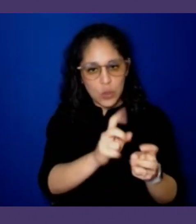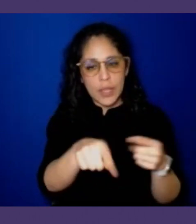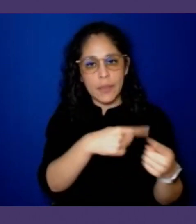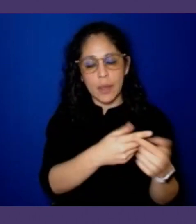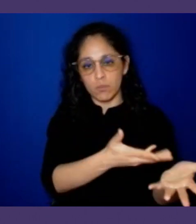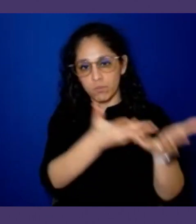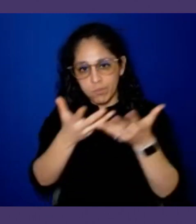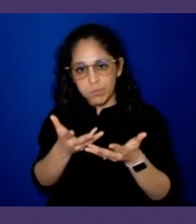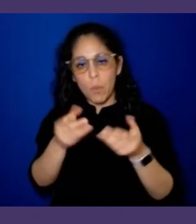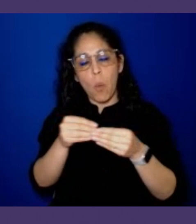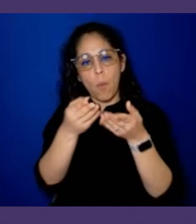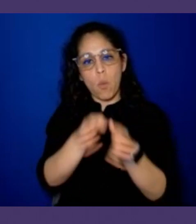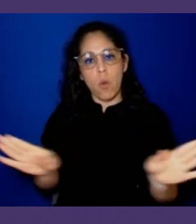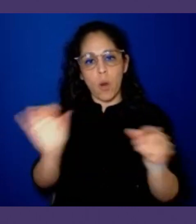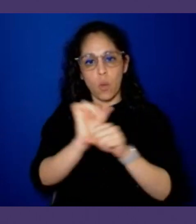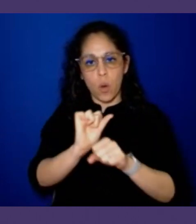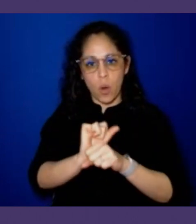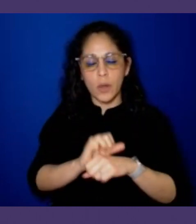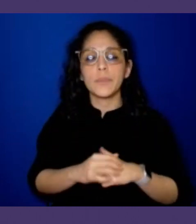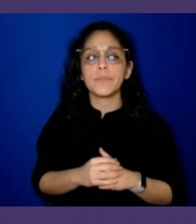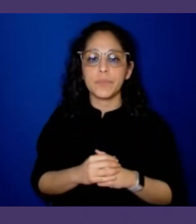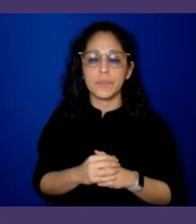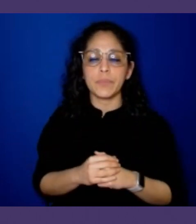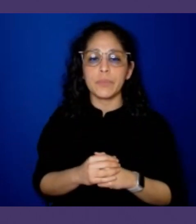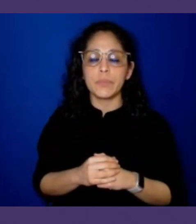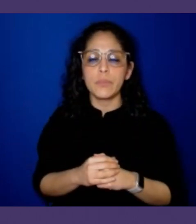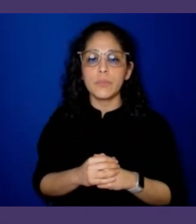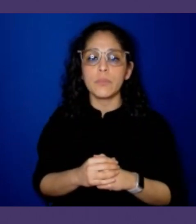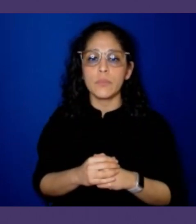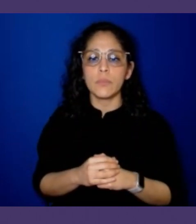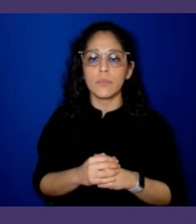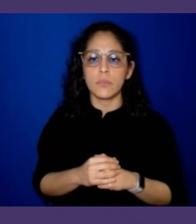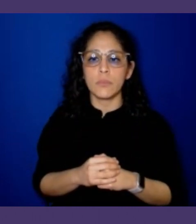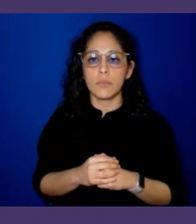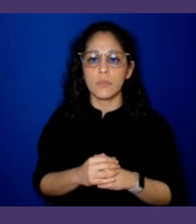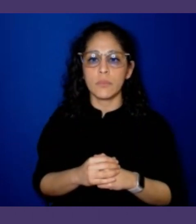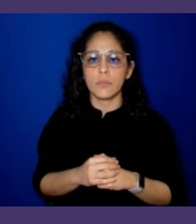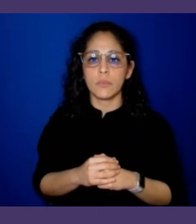We also seek input on specific issues.